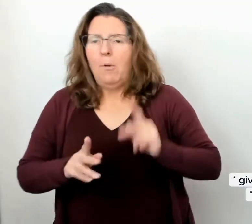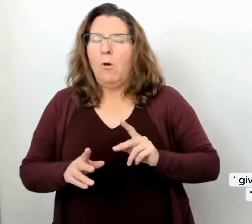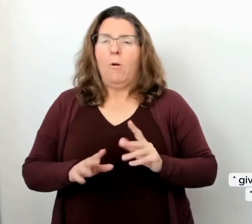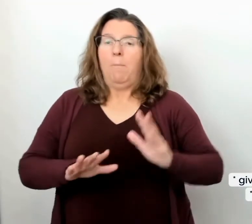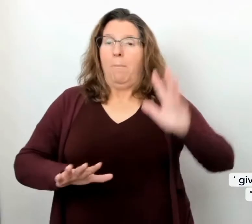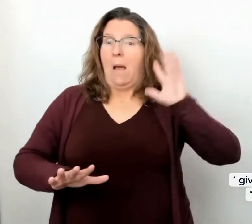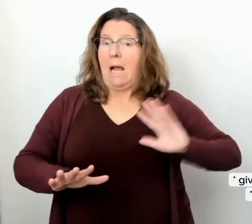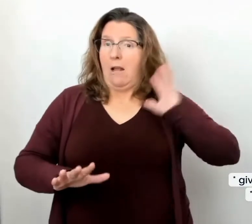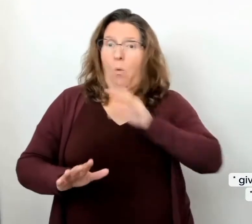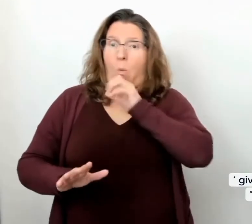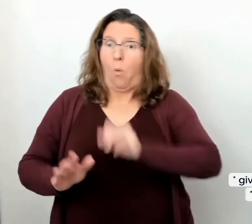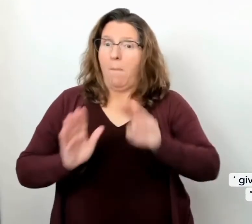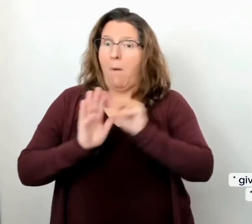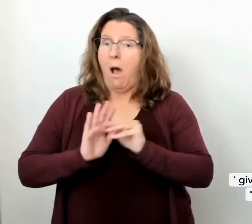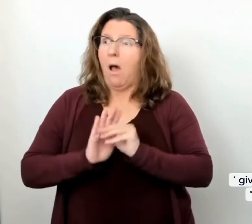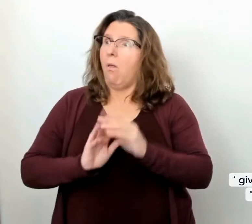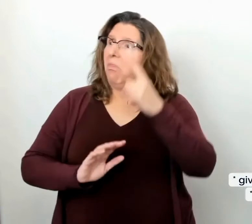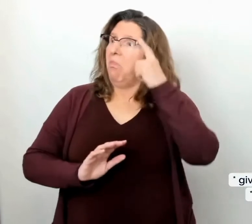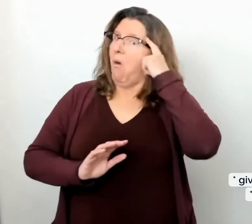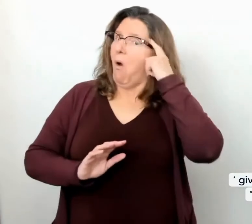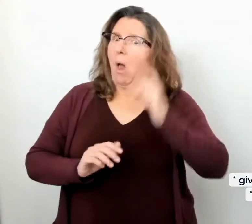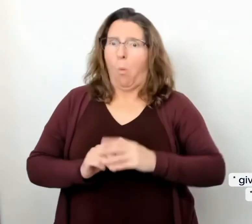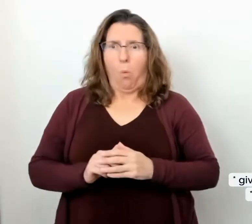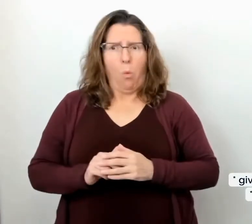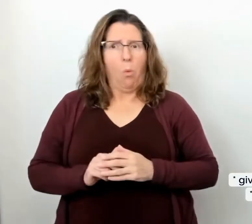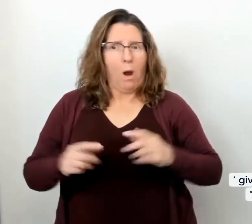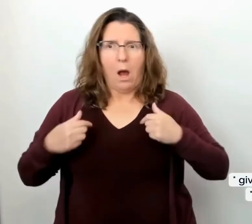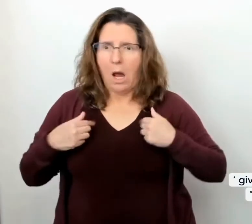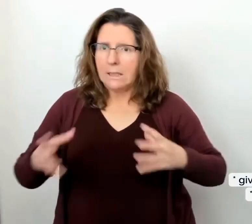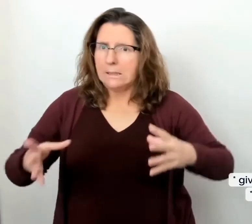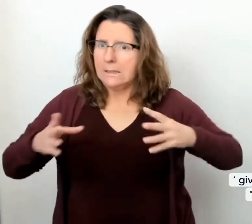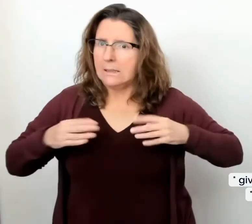Under that framework people in general, as well as teachers,